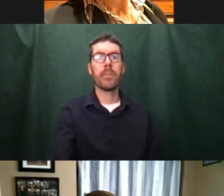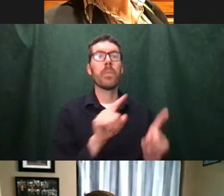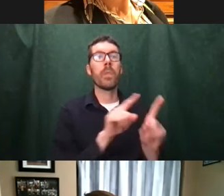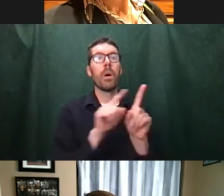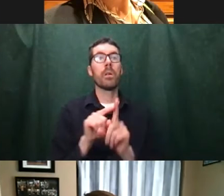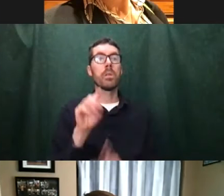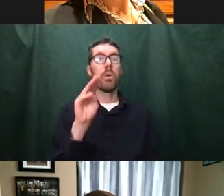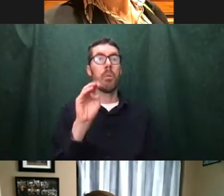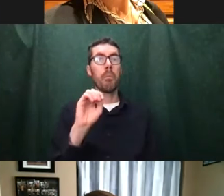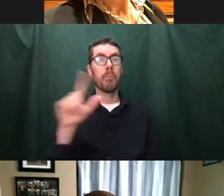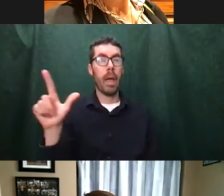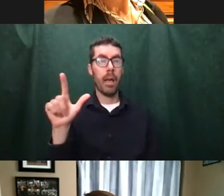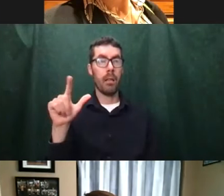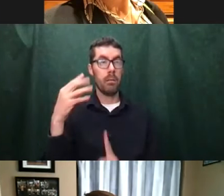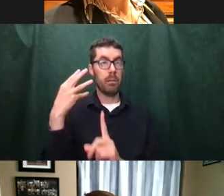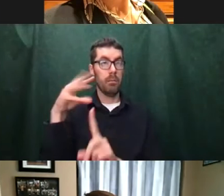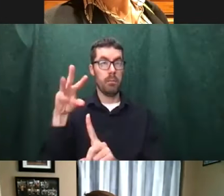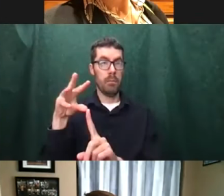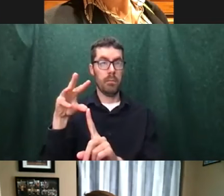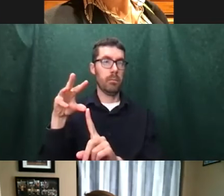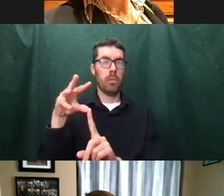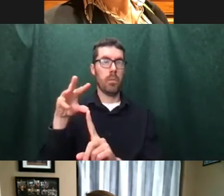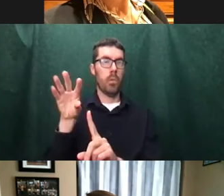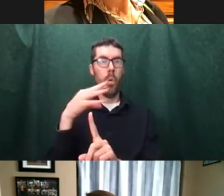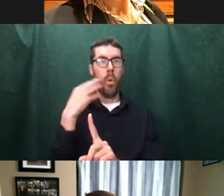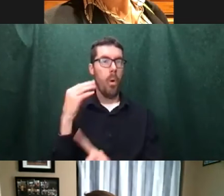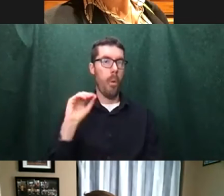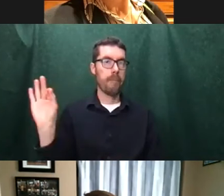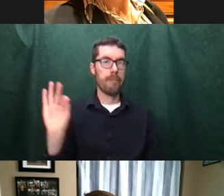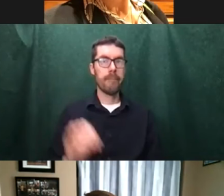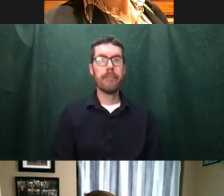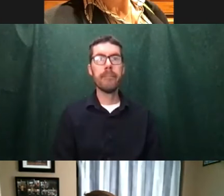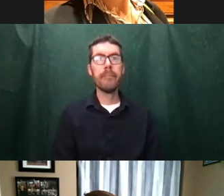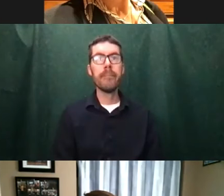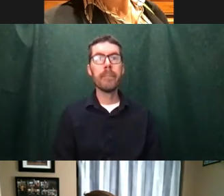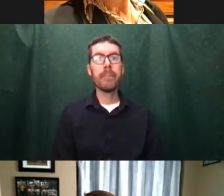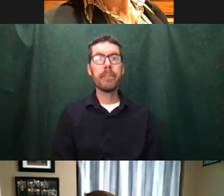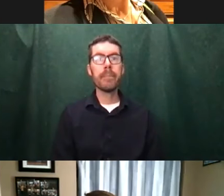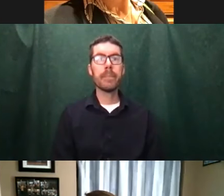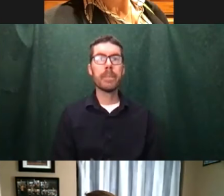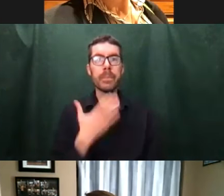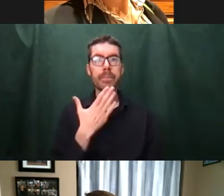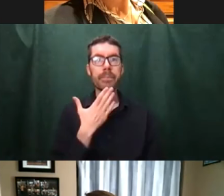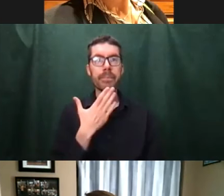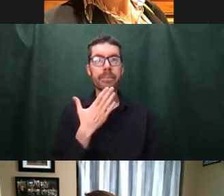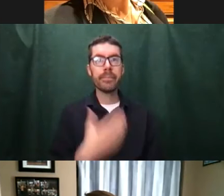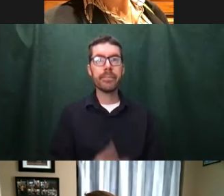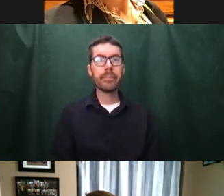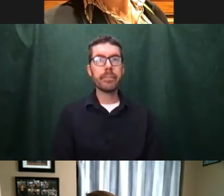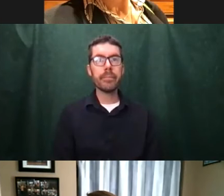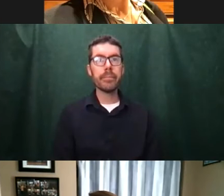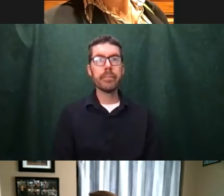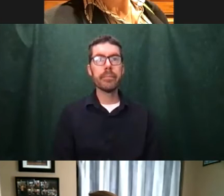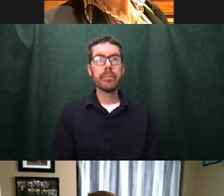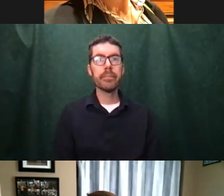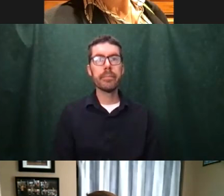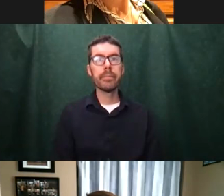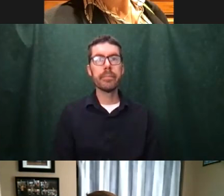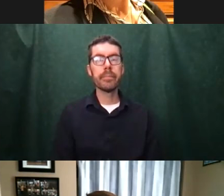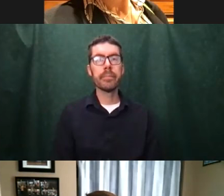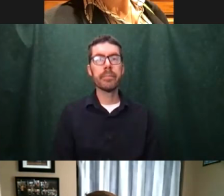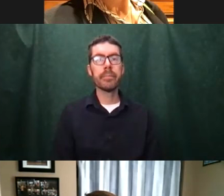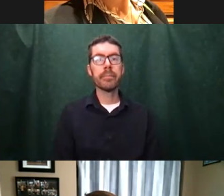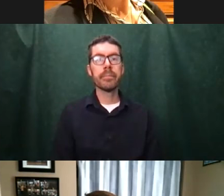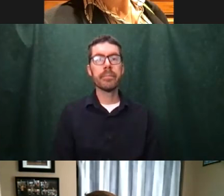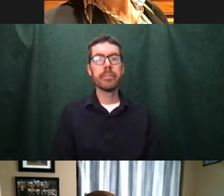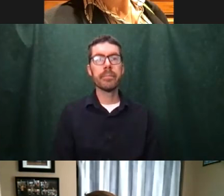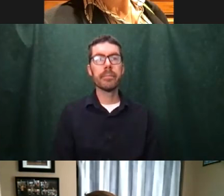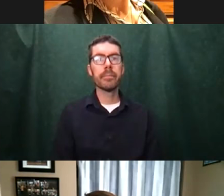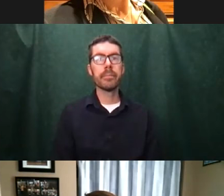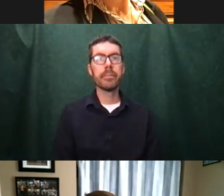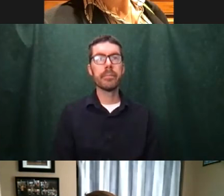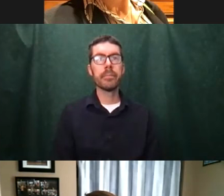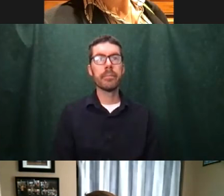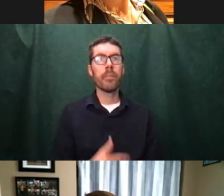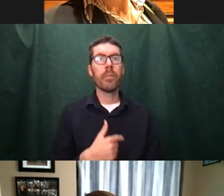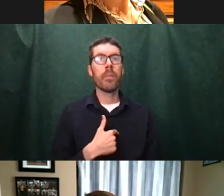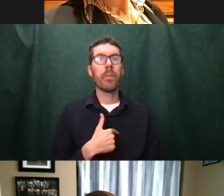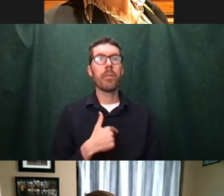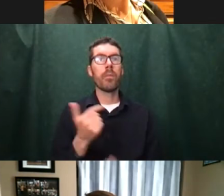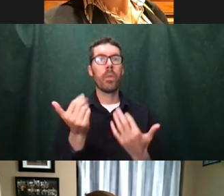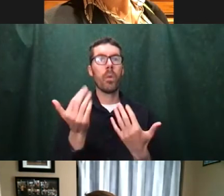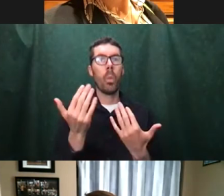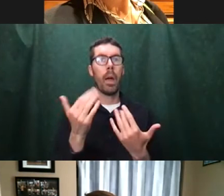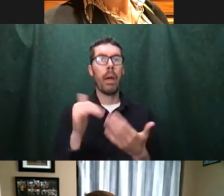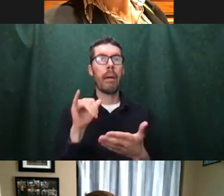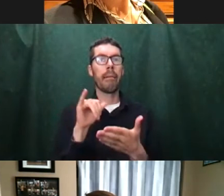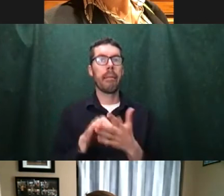as well. Thanks very much. I'll wait for that to enter our presentation mode and then we'll